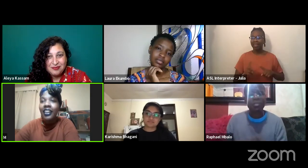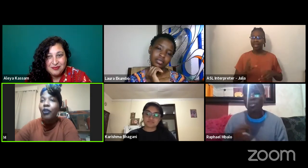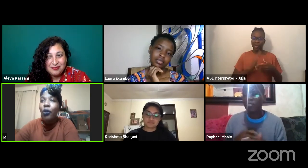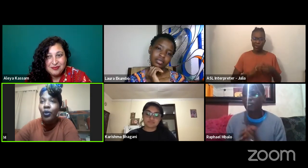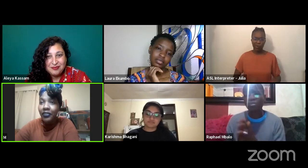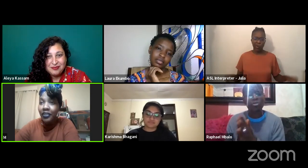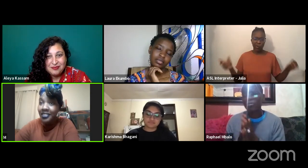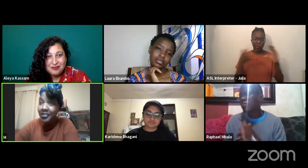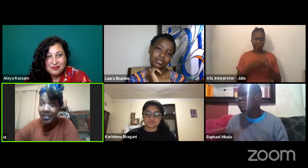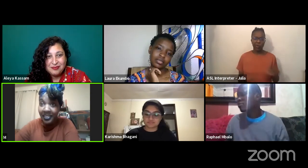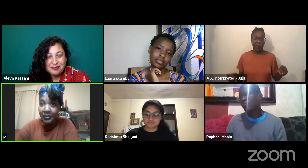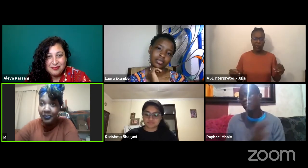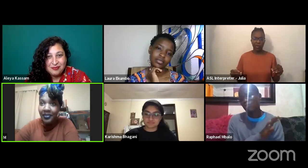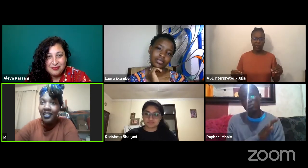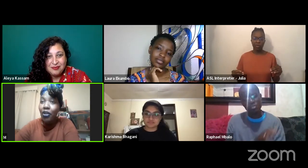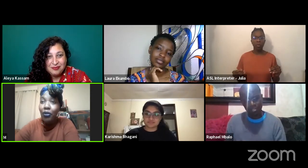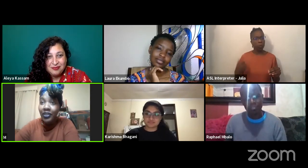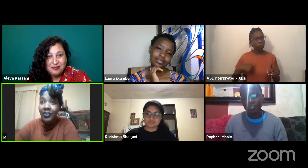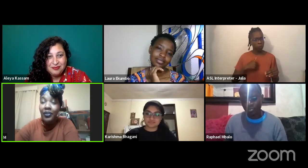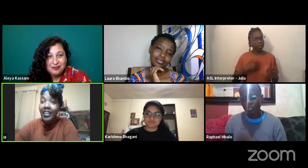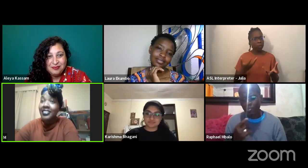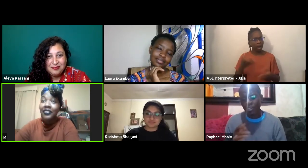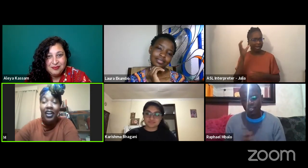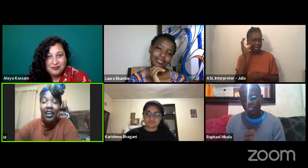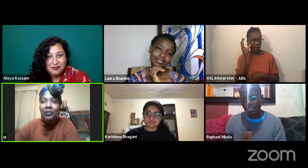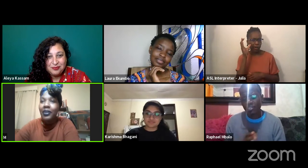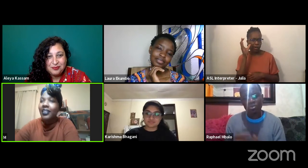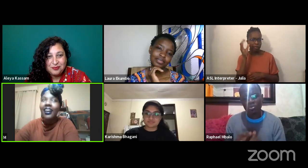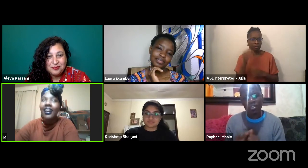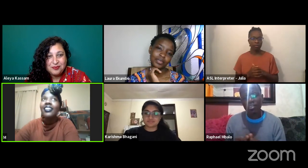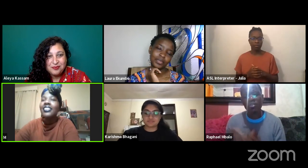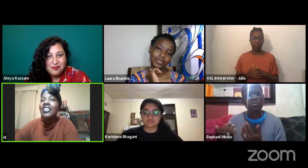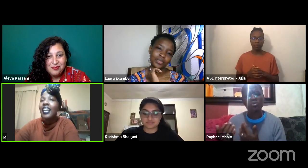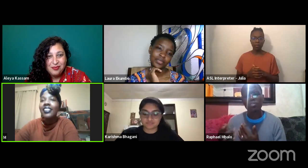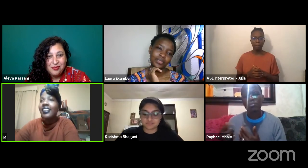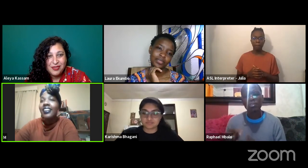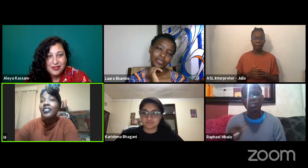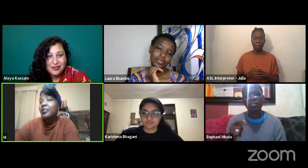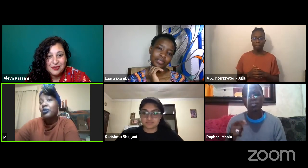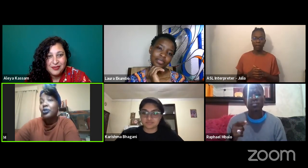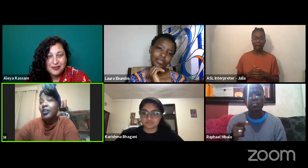And if only for us to hear them hopefully we'll get stuff out. But there's nothing that gives us more joy